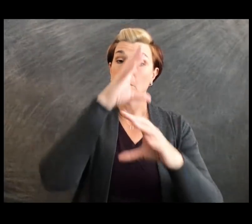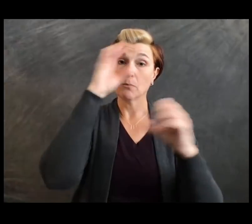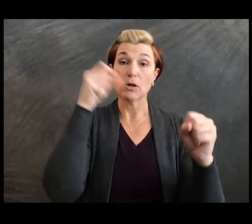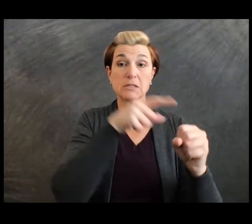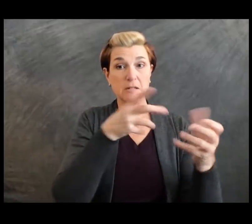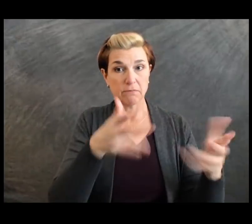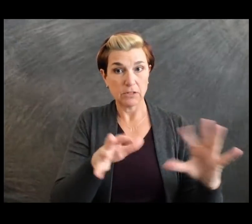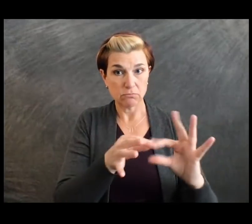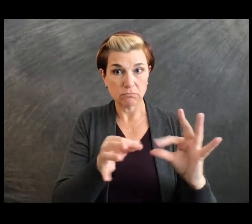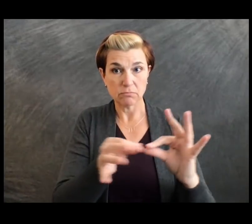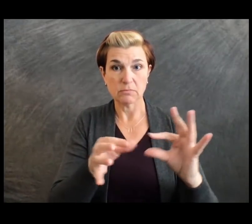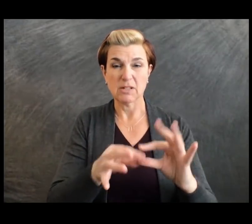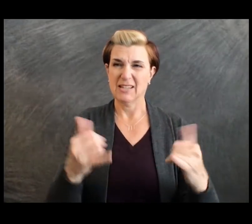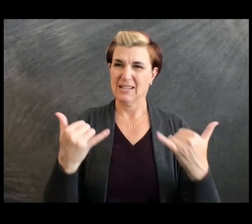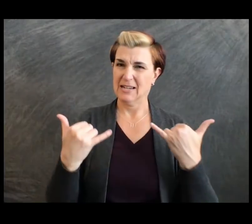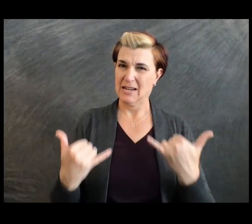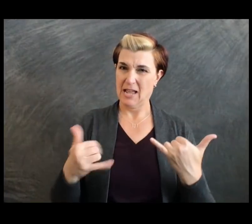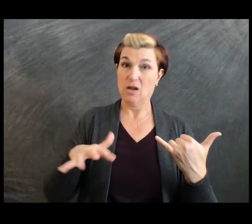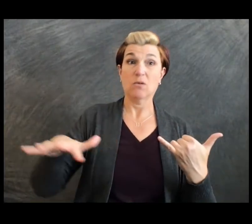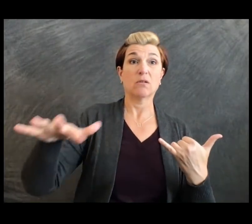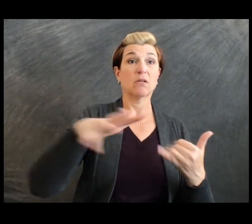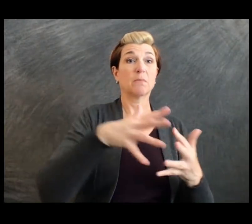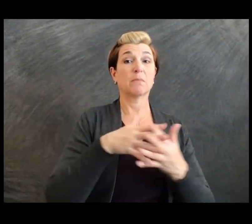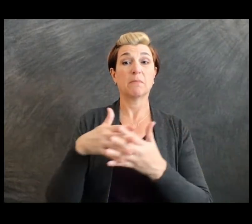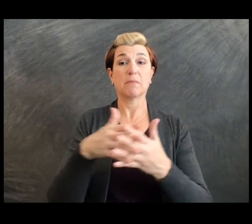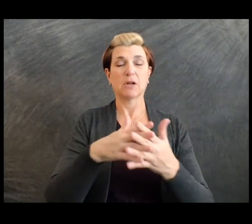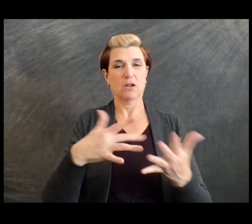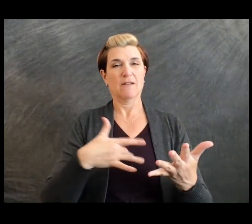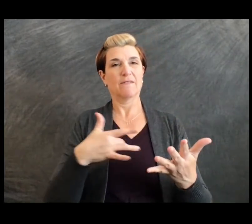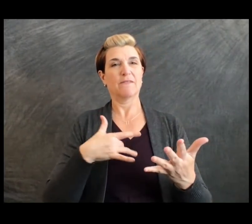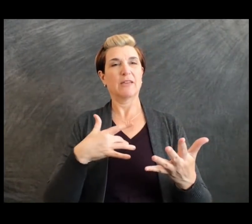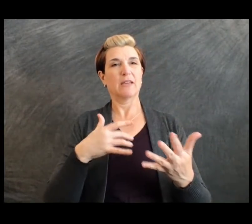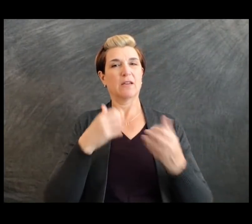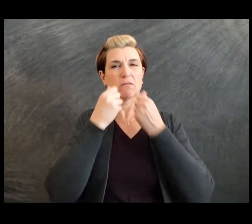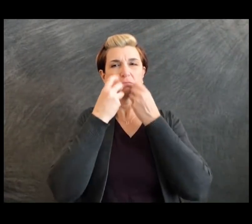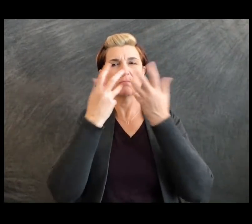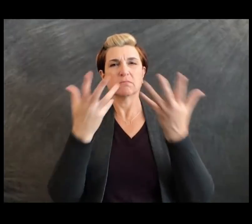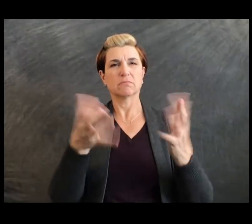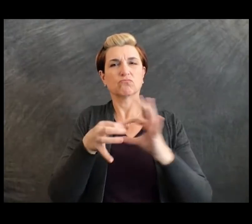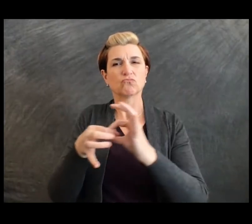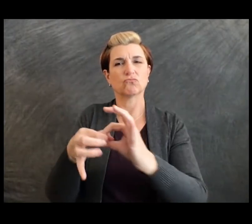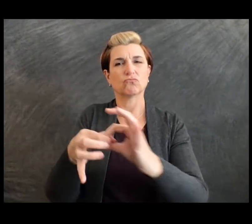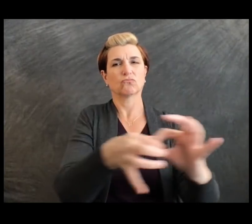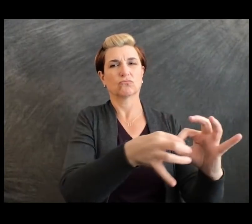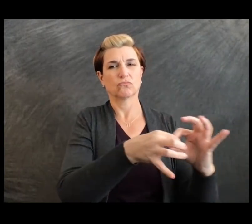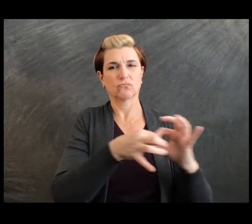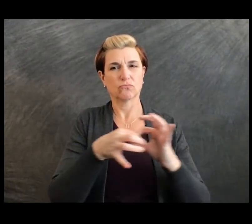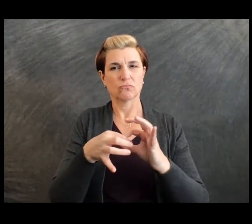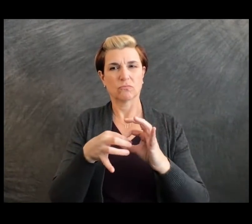for a long time in this country and let's hope and pray that that unity last